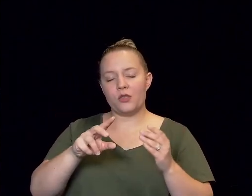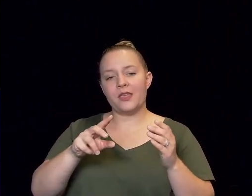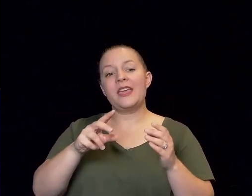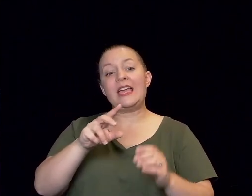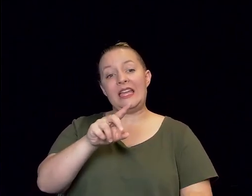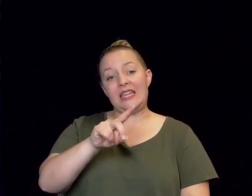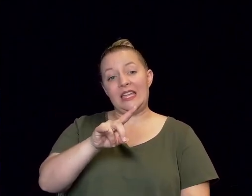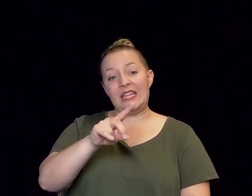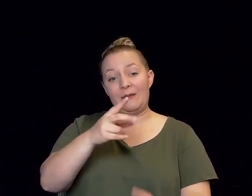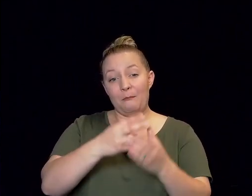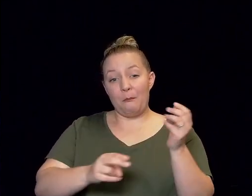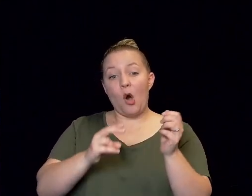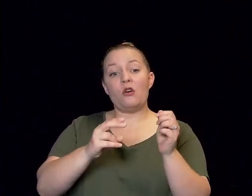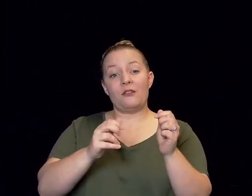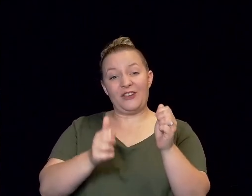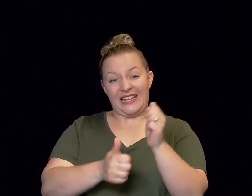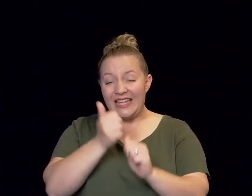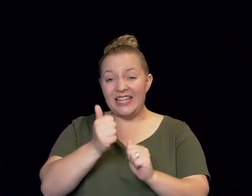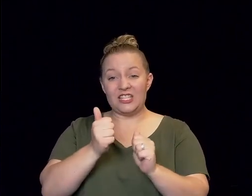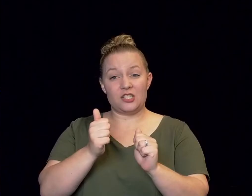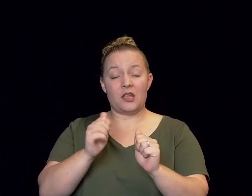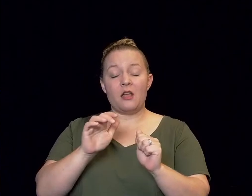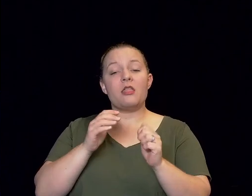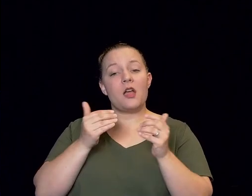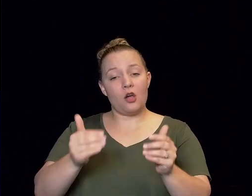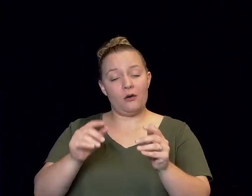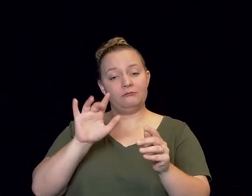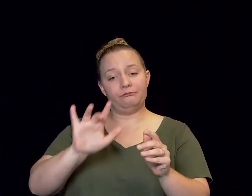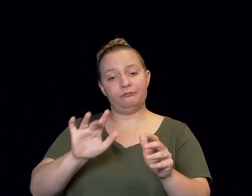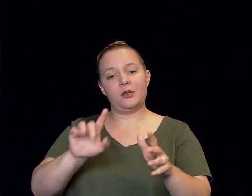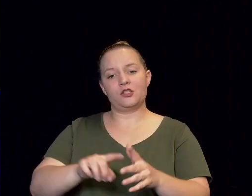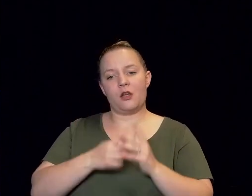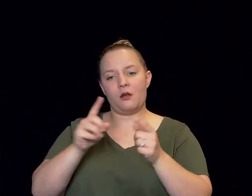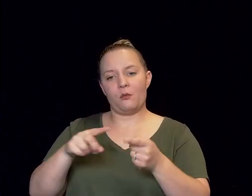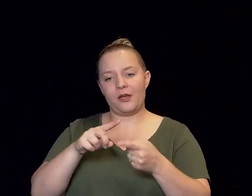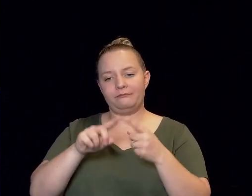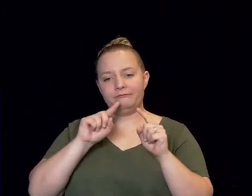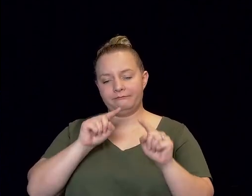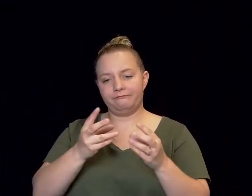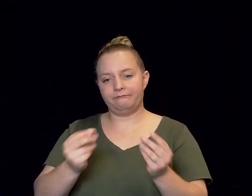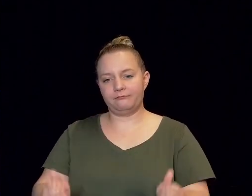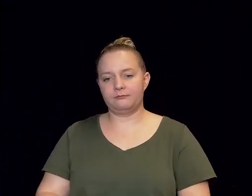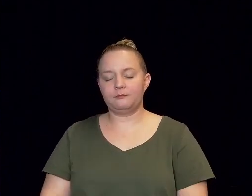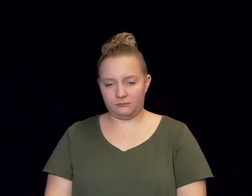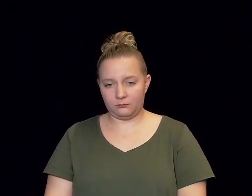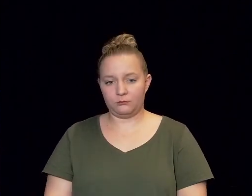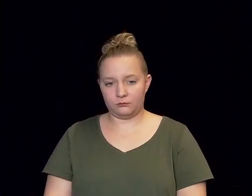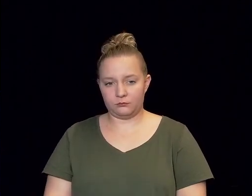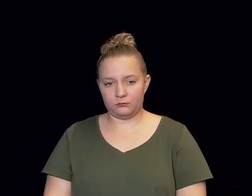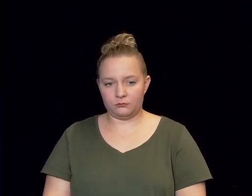of operations for each one of these and then go ahead and push play once you have your answers.